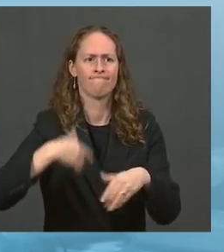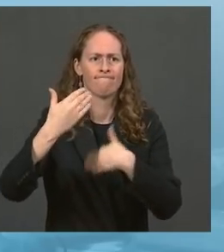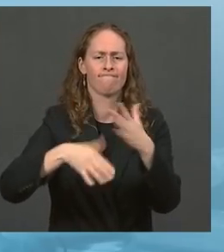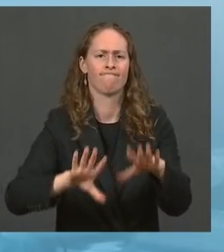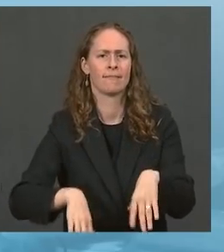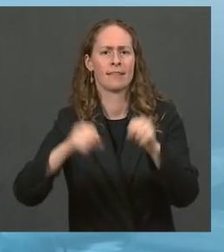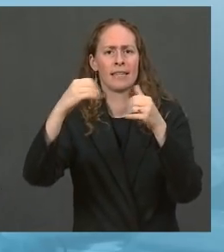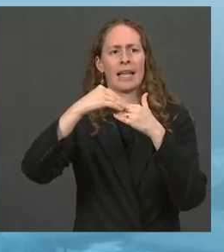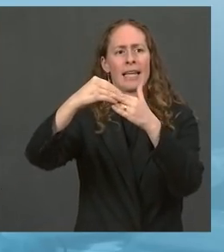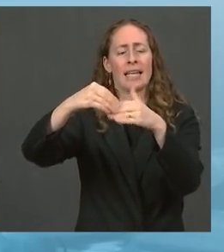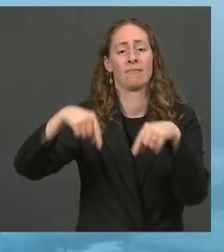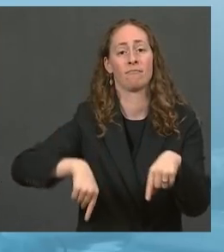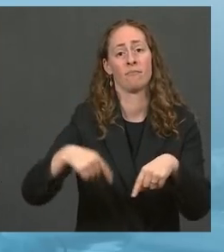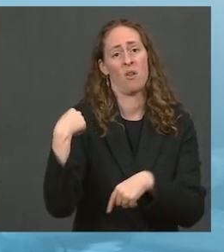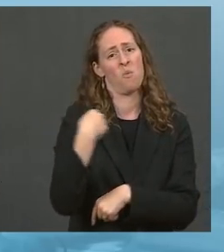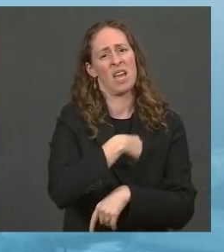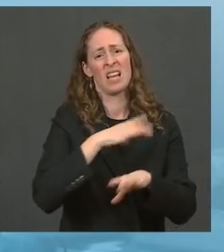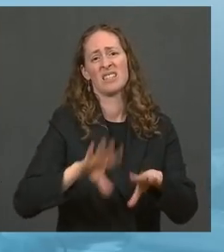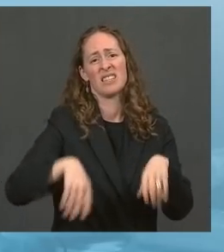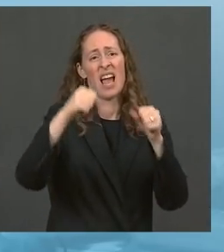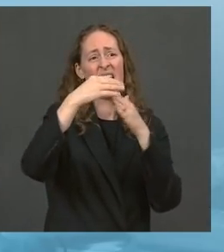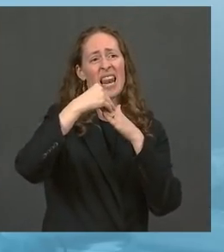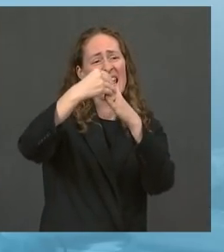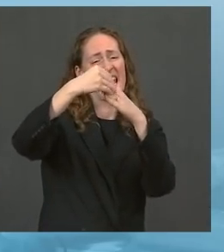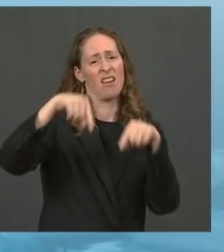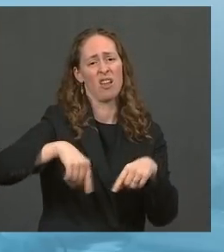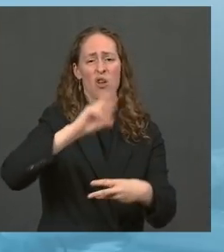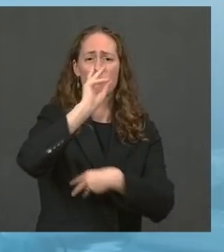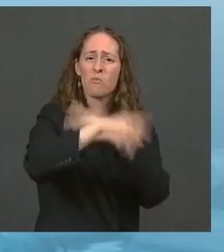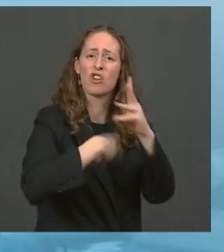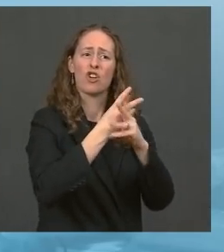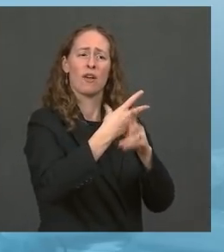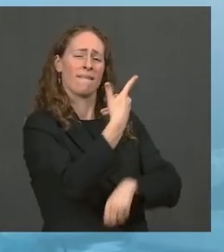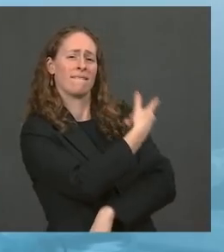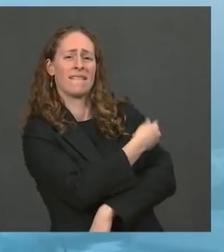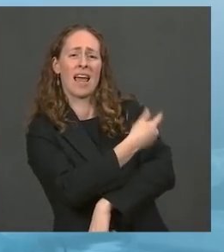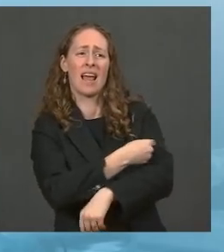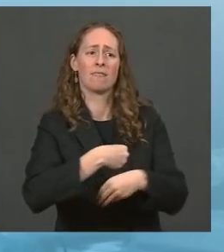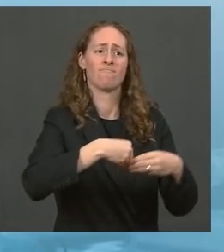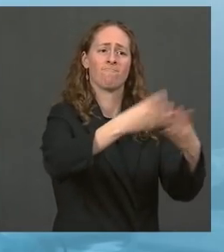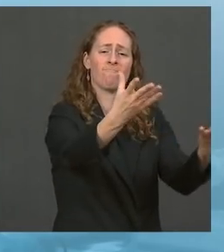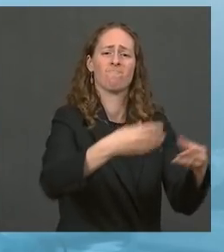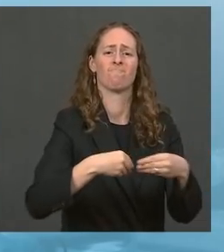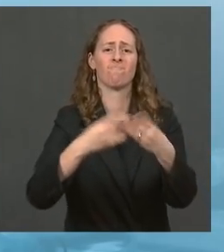on vaccination donations. We need -- as we're doing that, we need other high-income countries to deliver